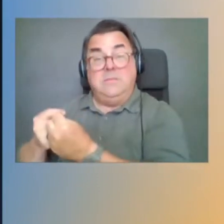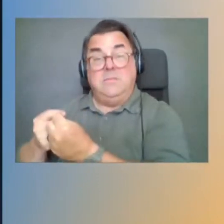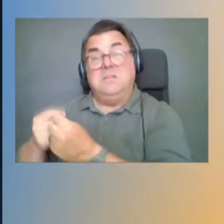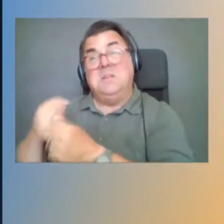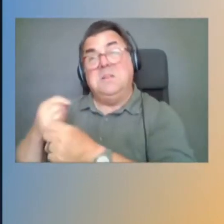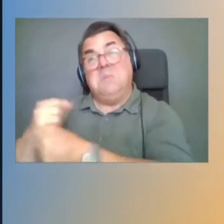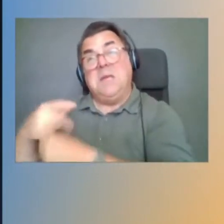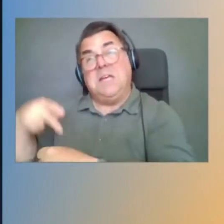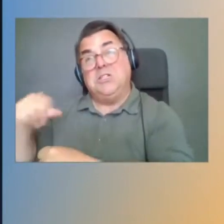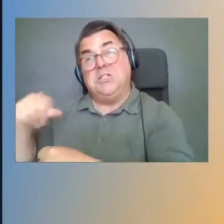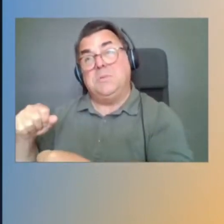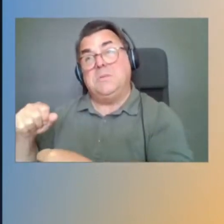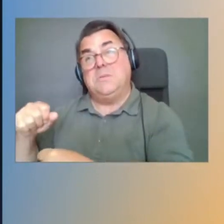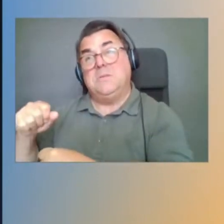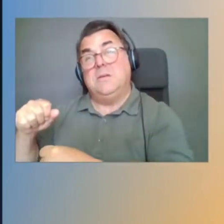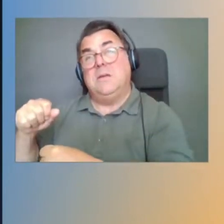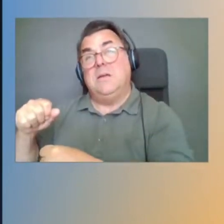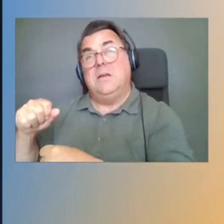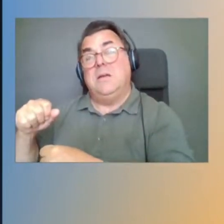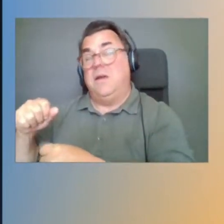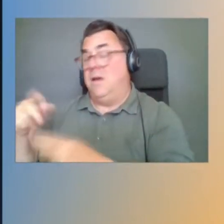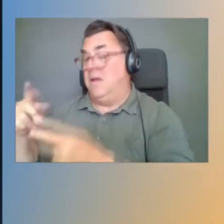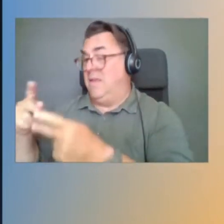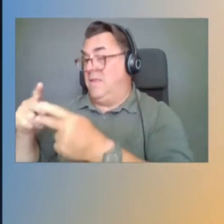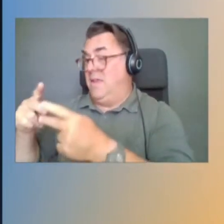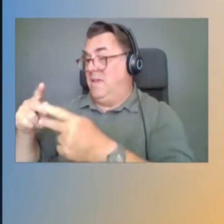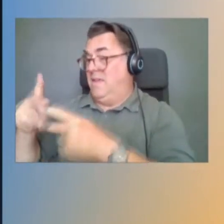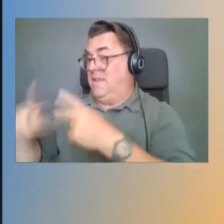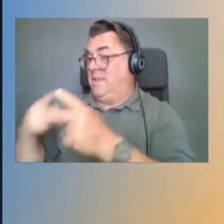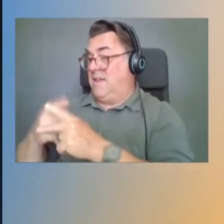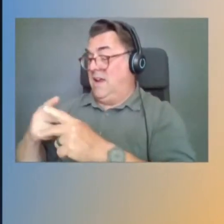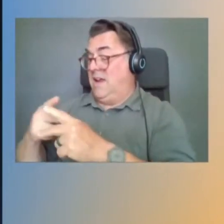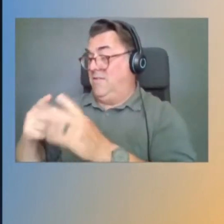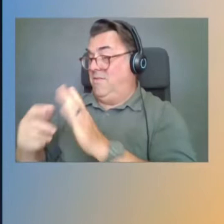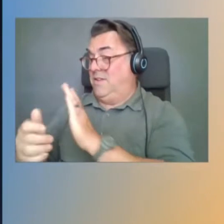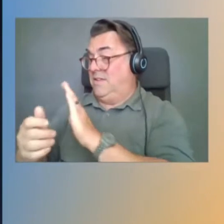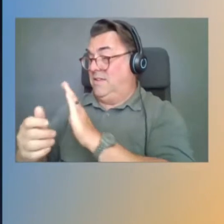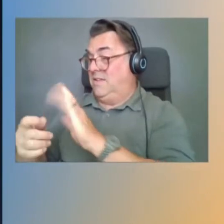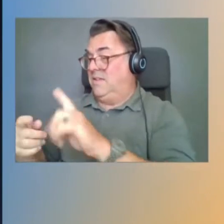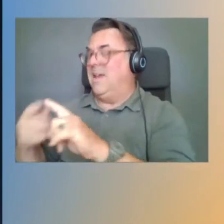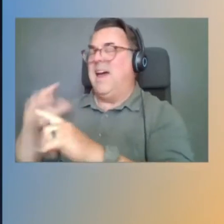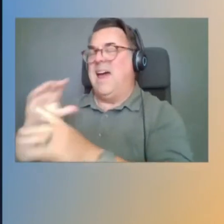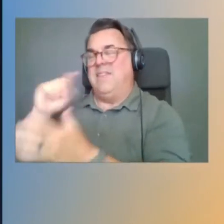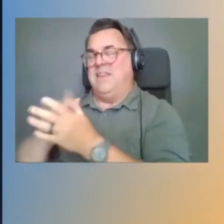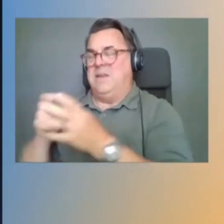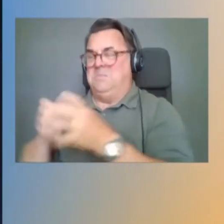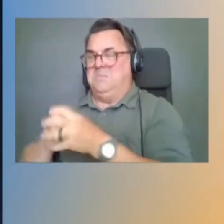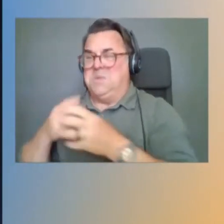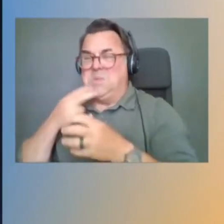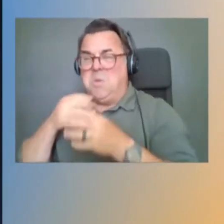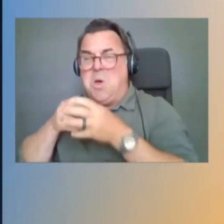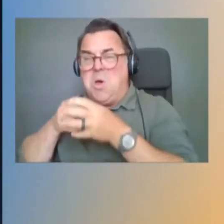and quality that I've never experienced before. Back then, we were a small team building a new technology